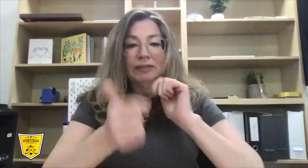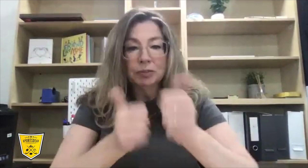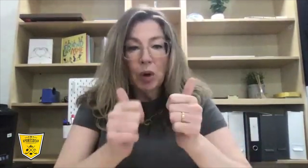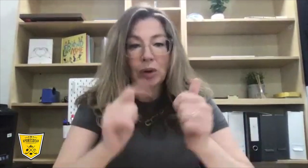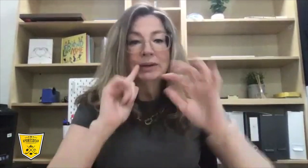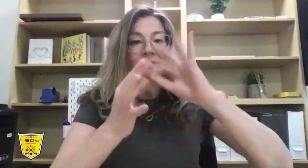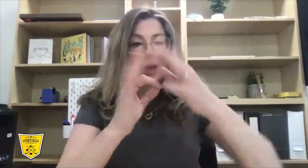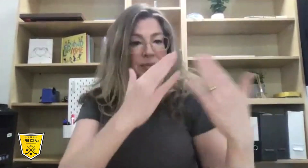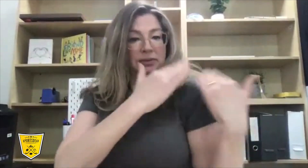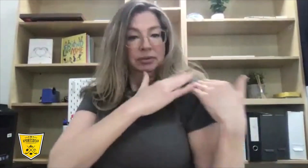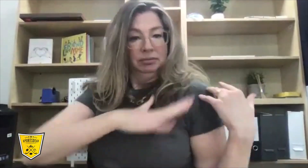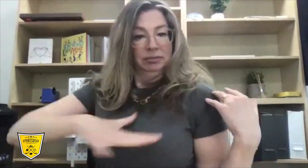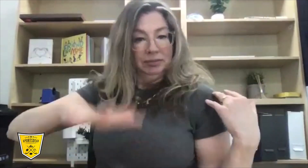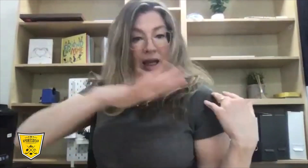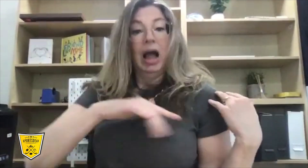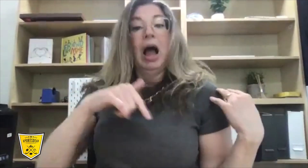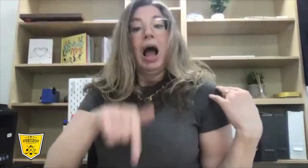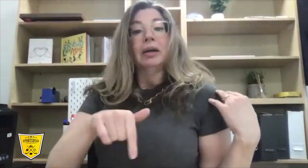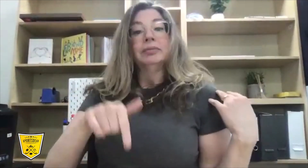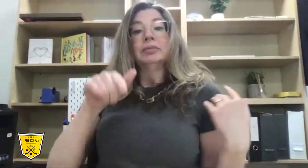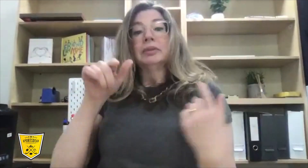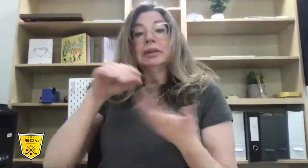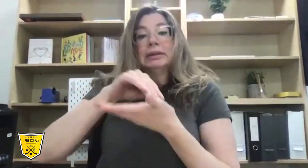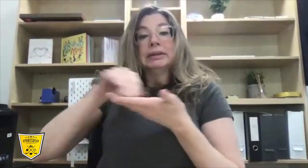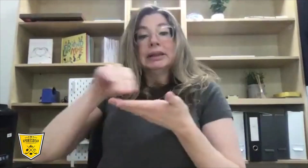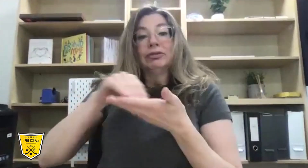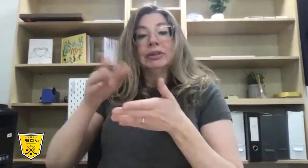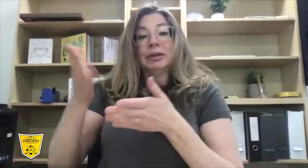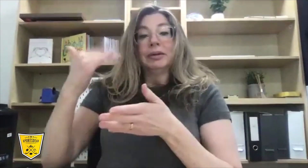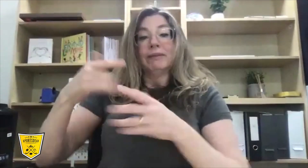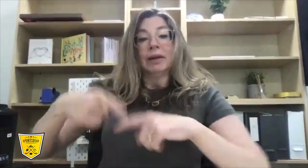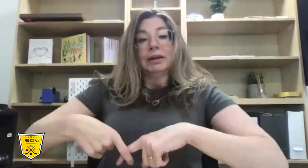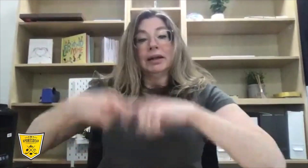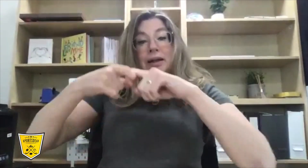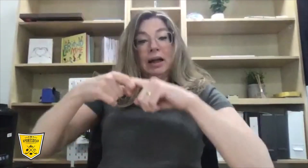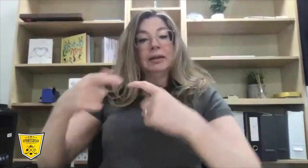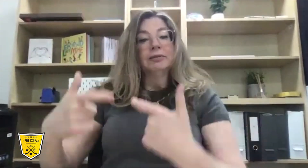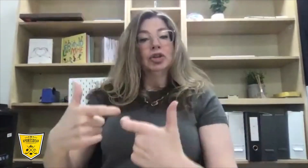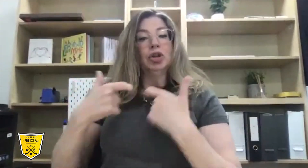Deaf Sports and Deaflympics. The chief executive officer that